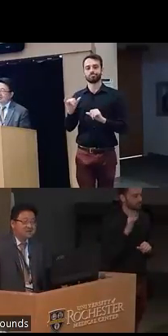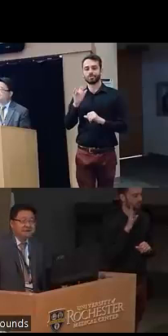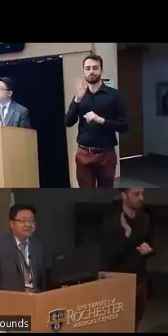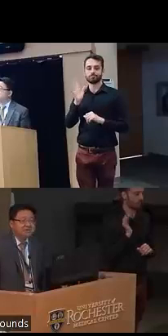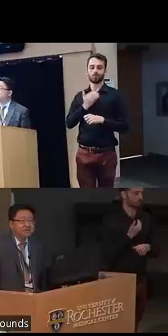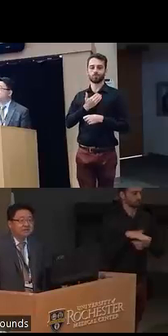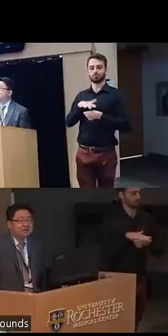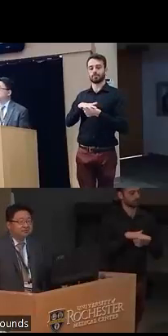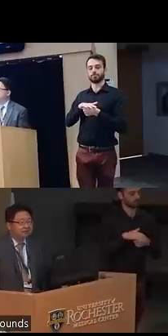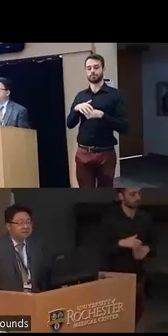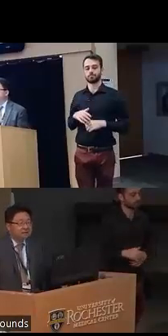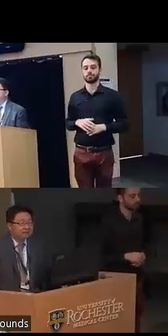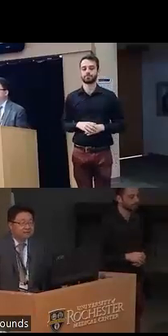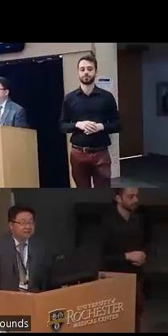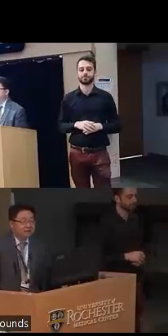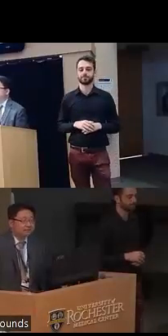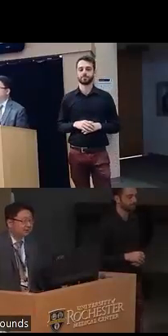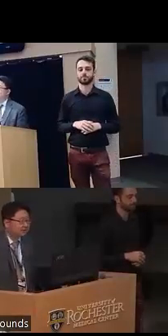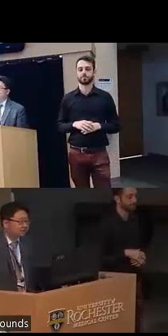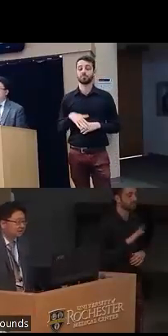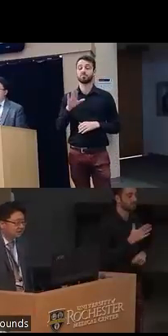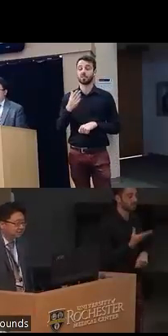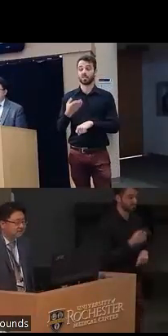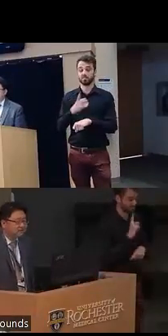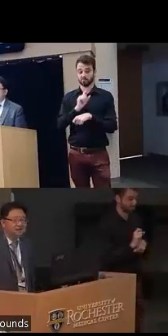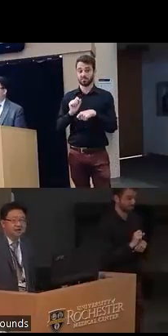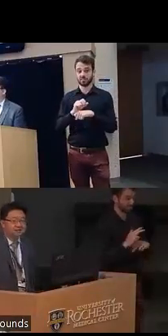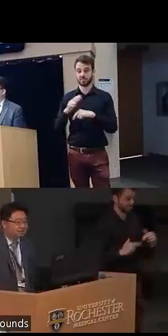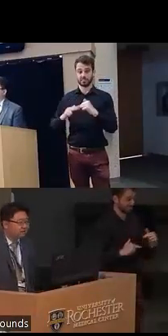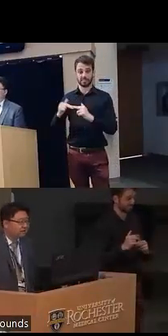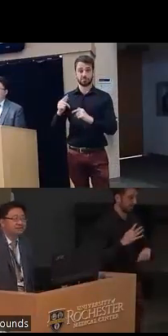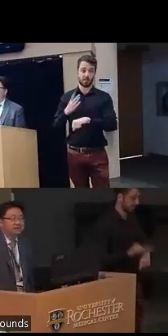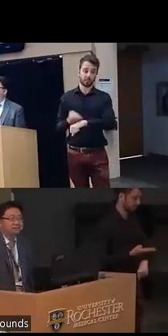expansion idea will also happen in our inpatient Psychiatry unit as well